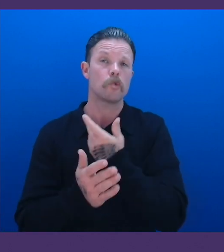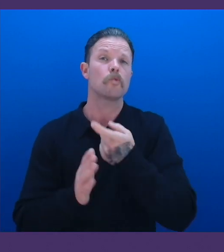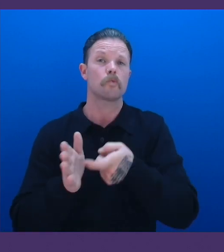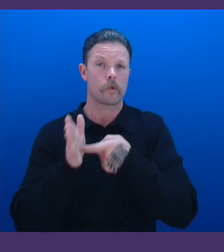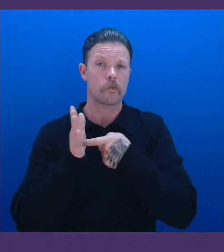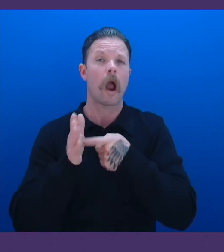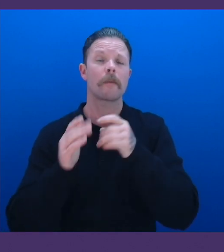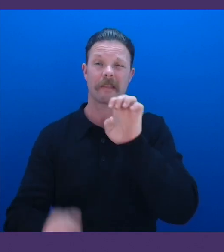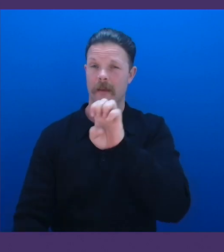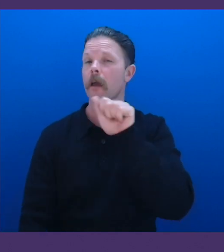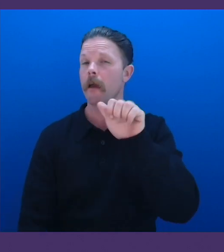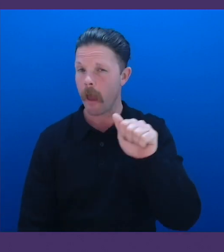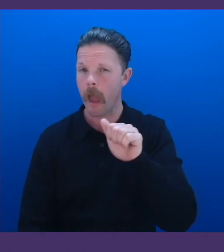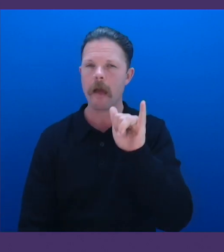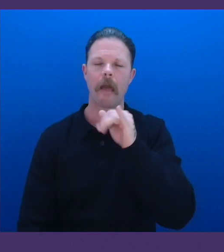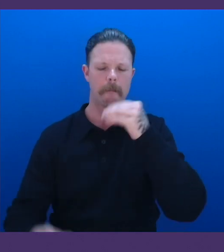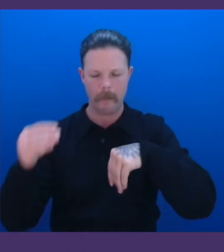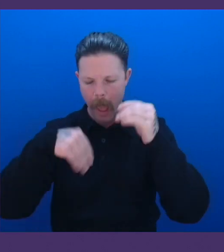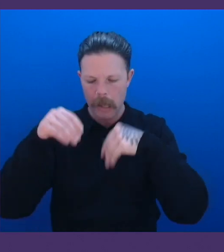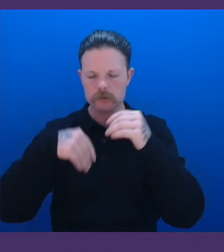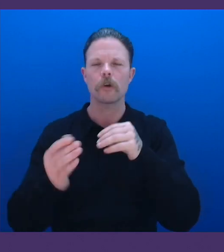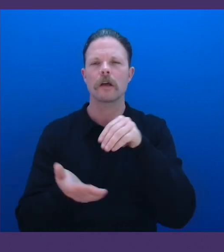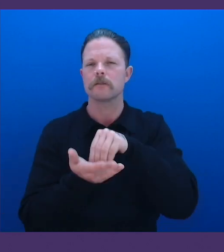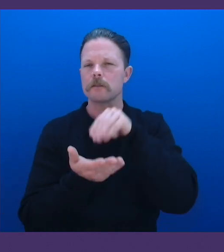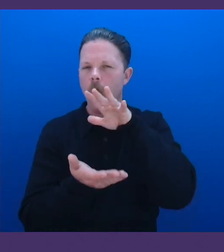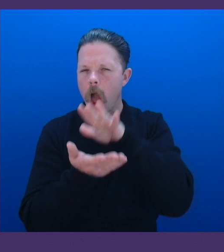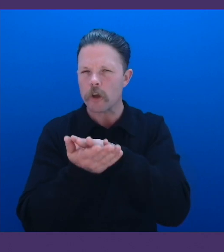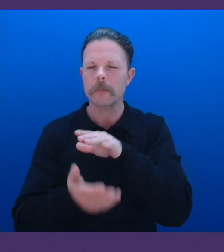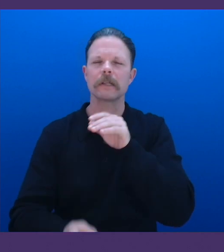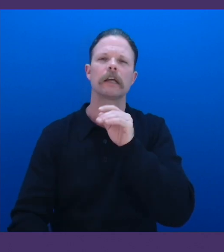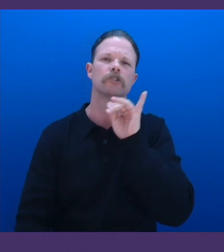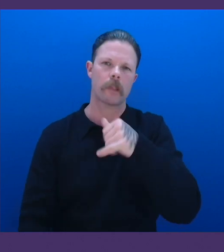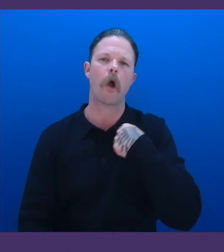things like packaging, documentation, that we need to implement as well.